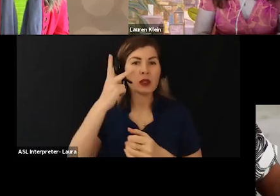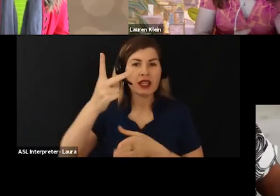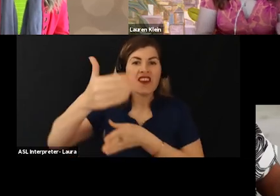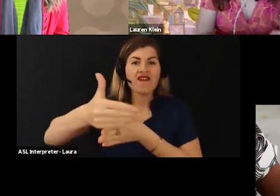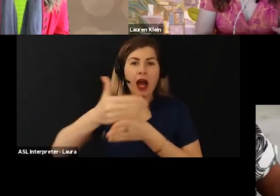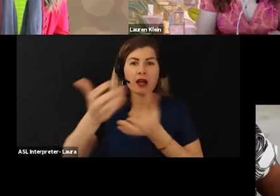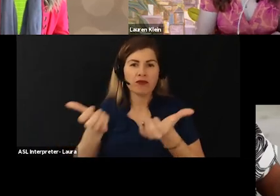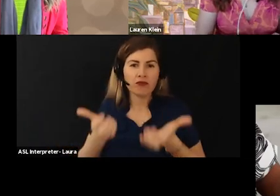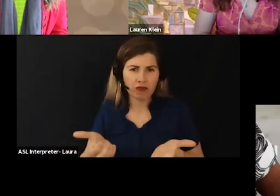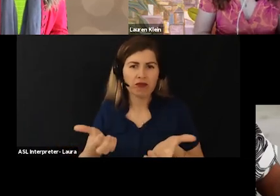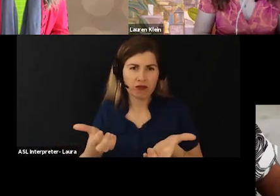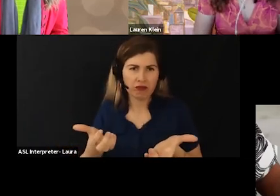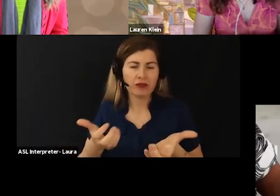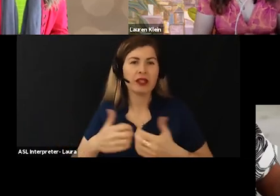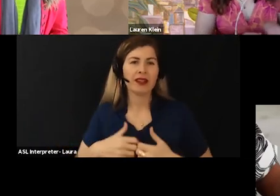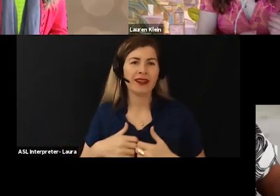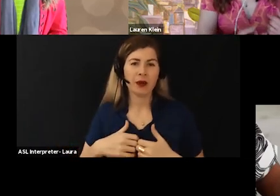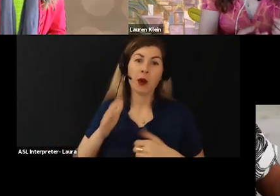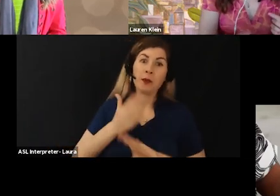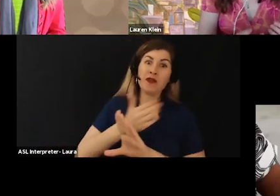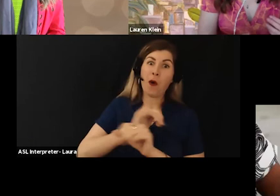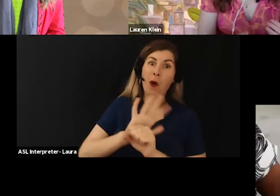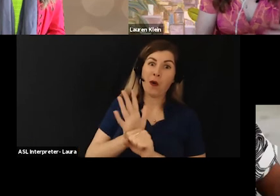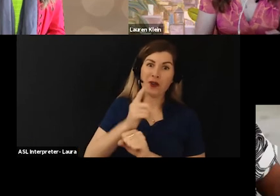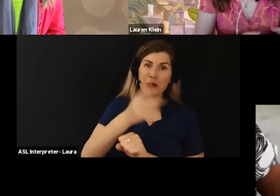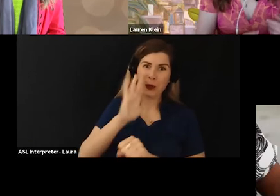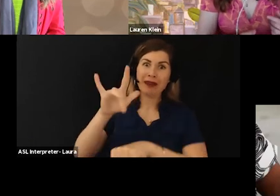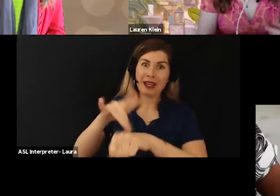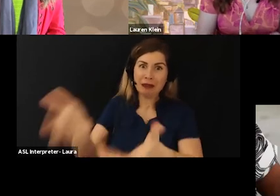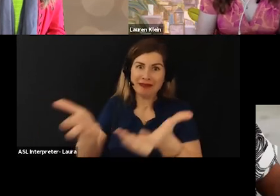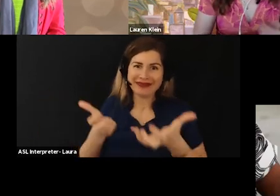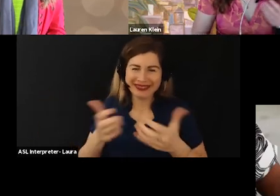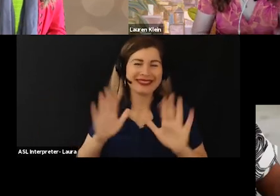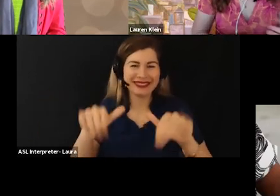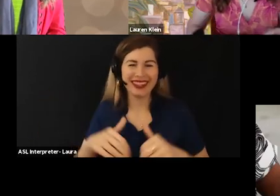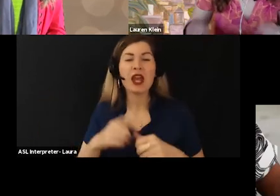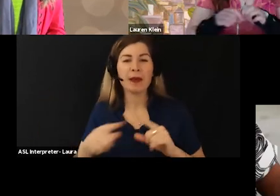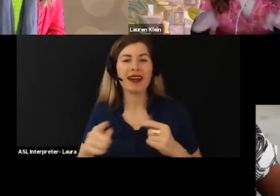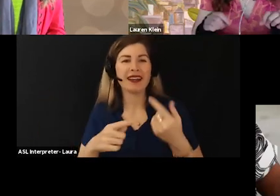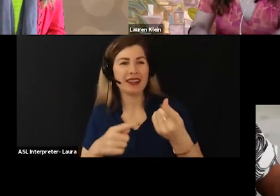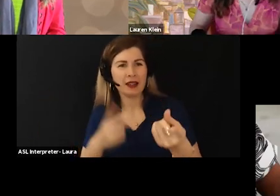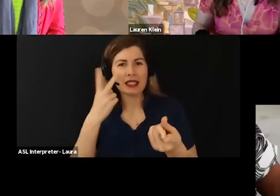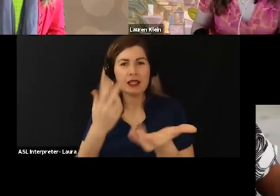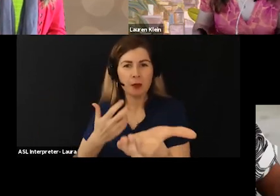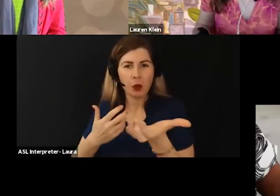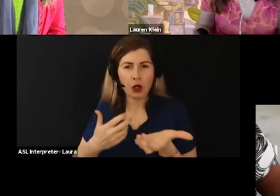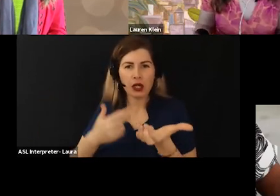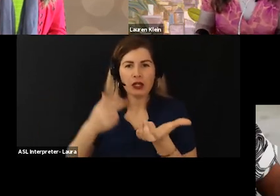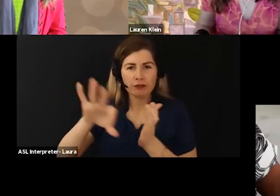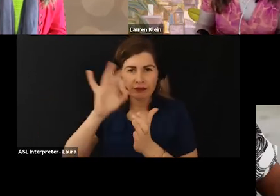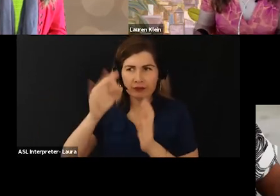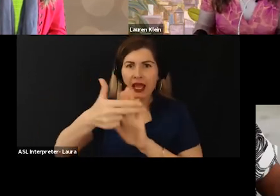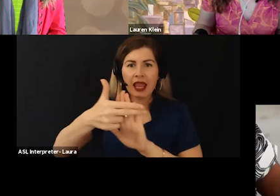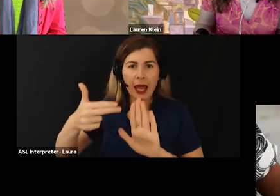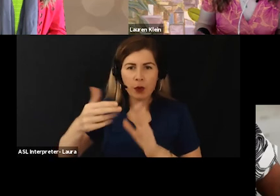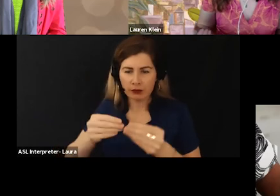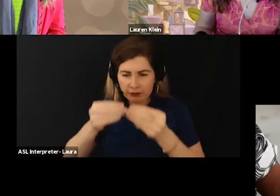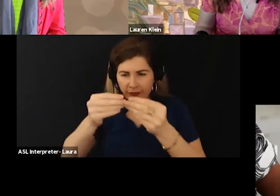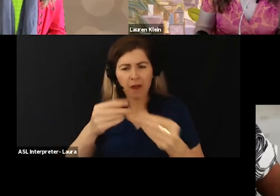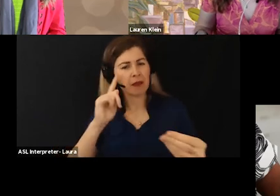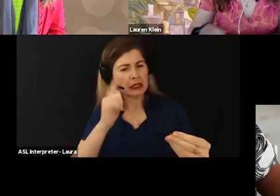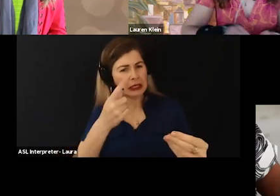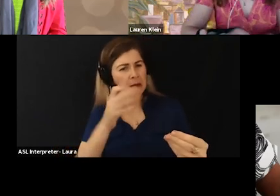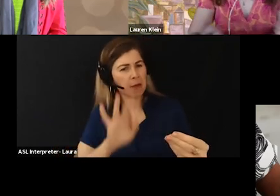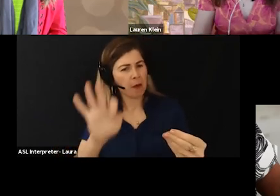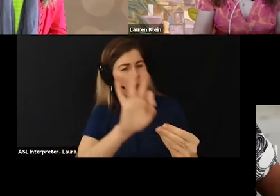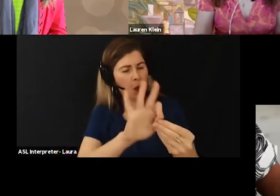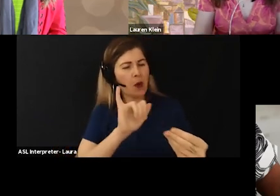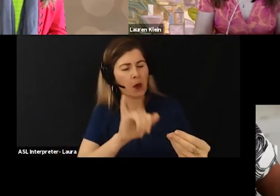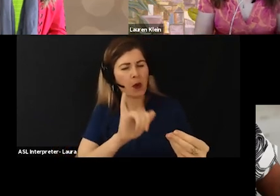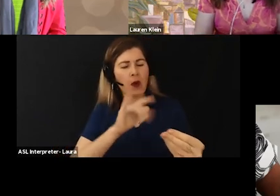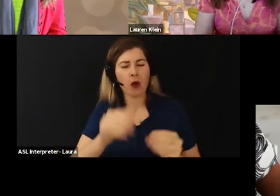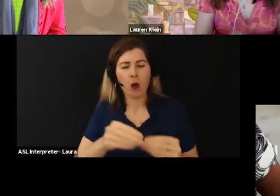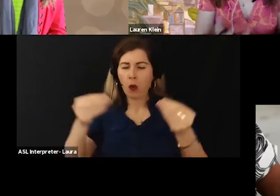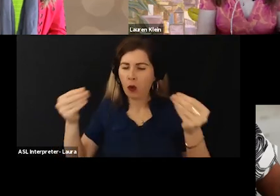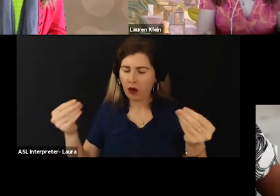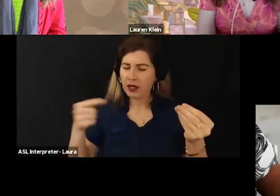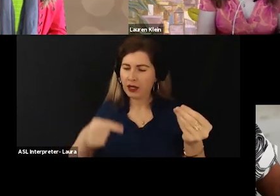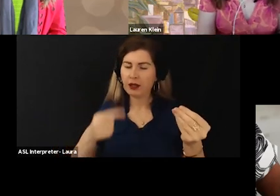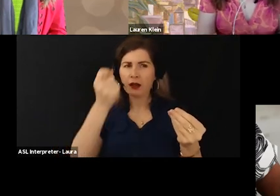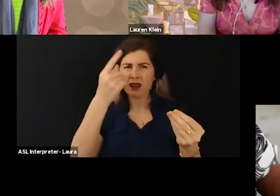would have walked up to the file cabinet, you would tab through the file folders find one that has labeled with an issue that seems interesting or important to you open up the folder, but the folder is empty.